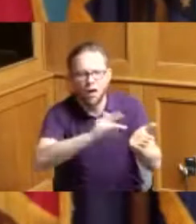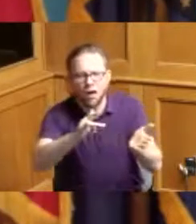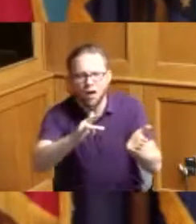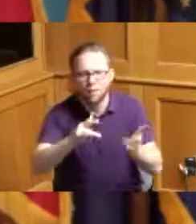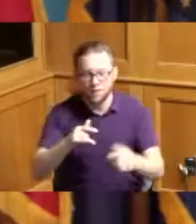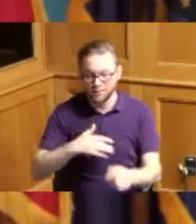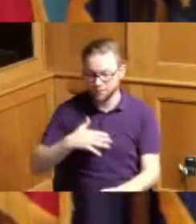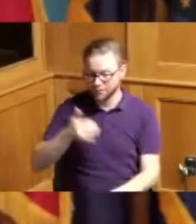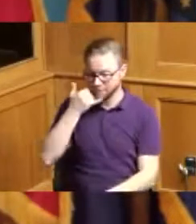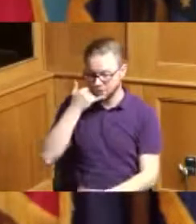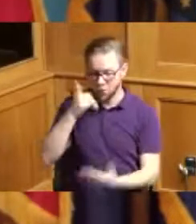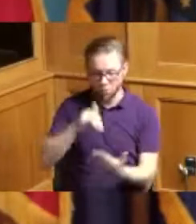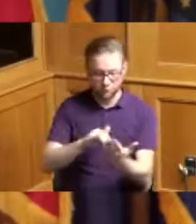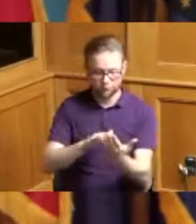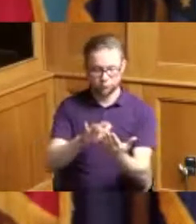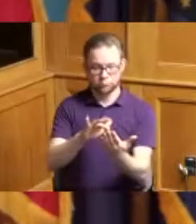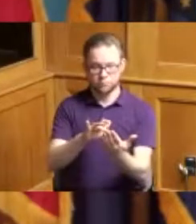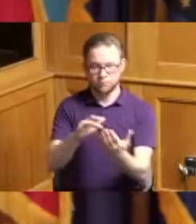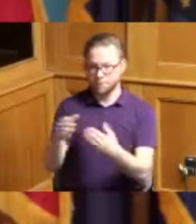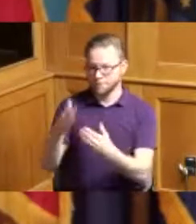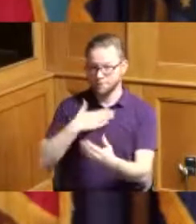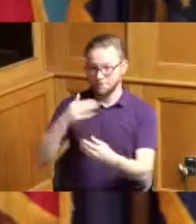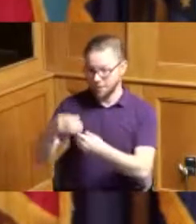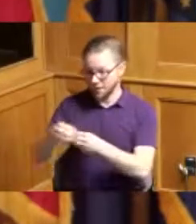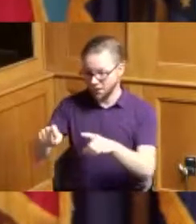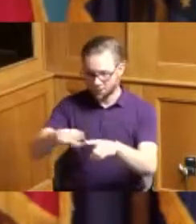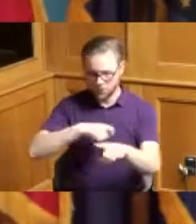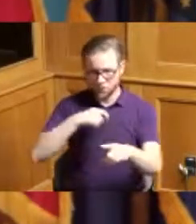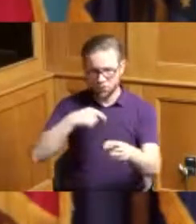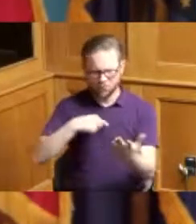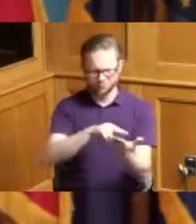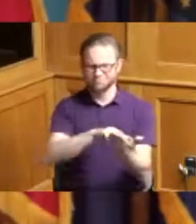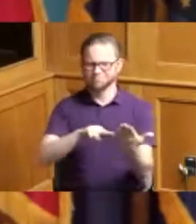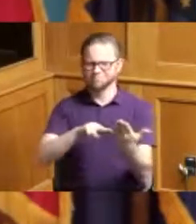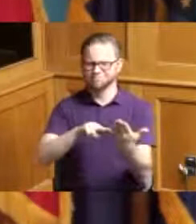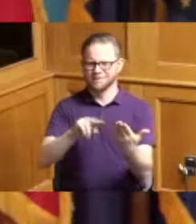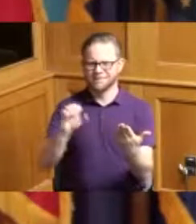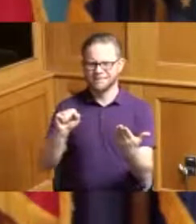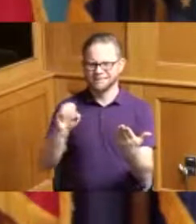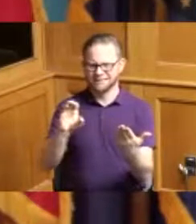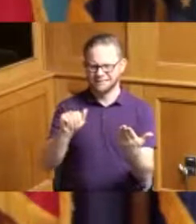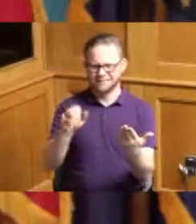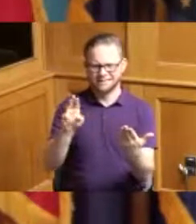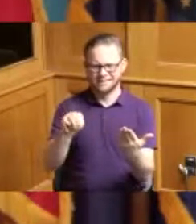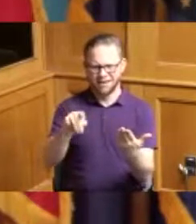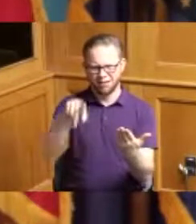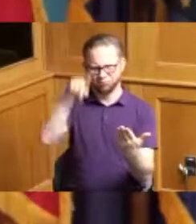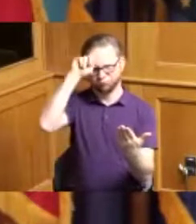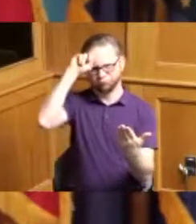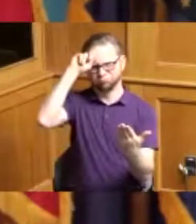and and it was my office call and it's on my scam I said what in the world so we did recognize that